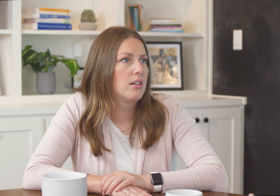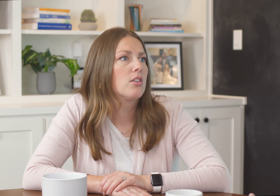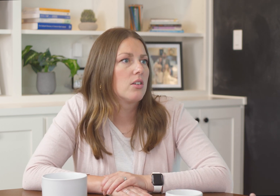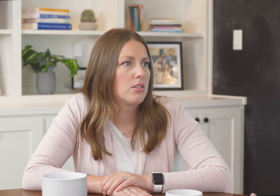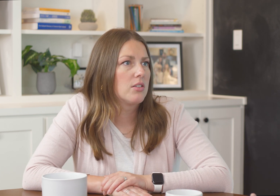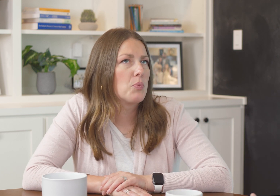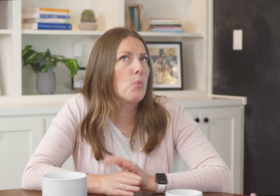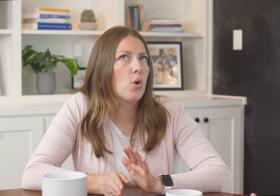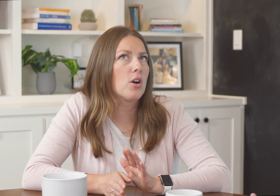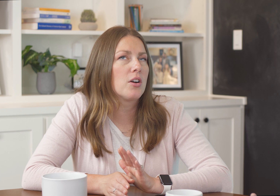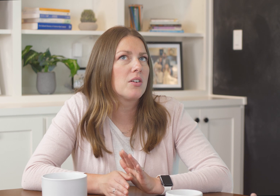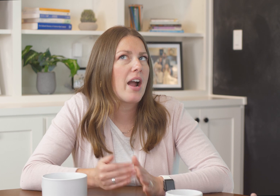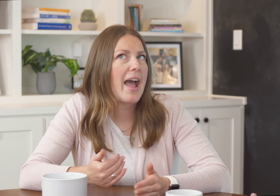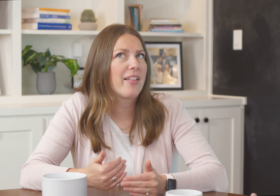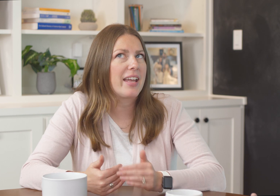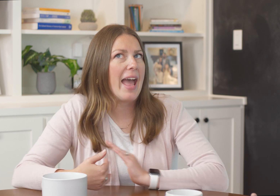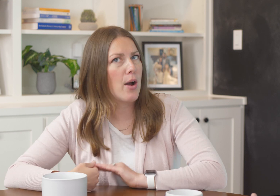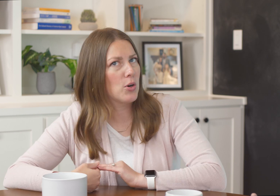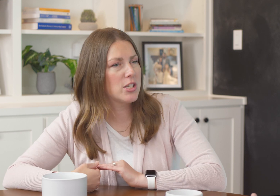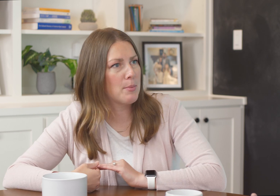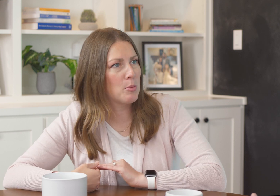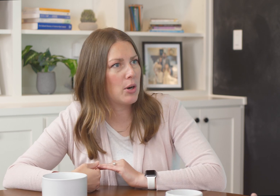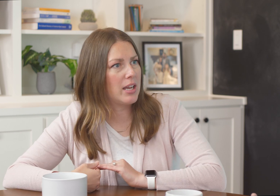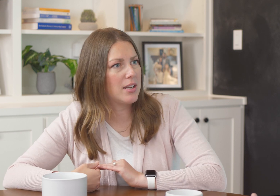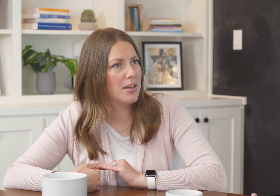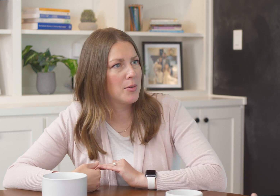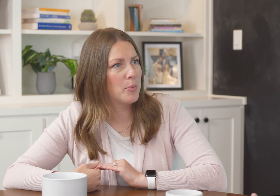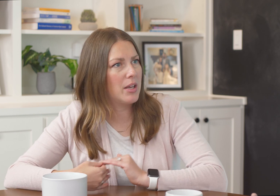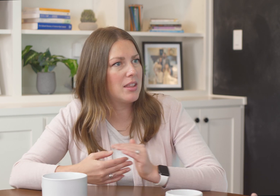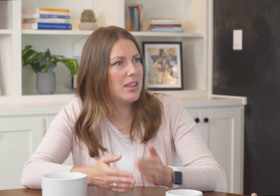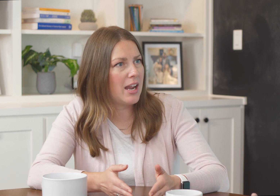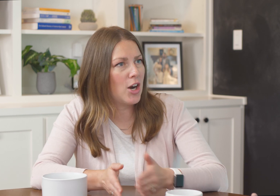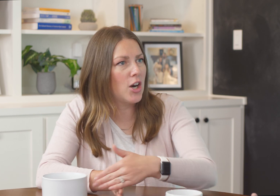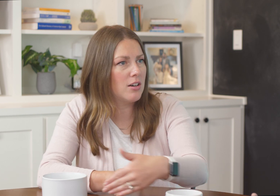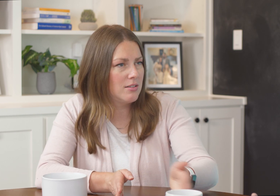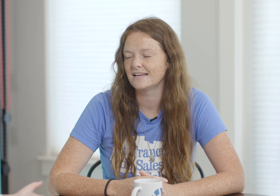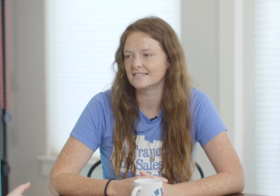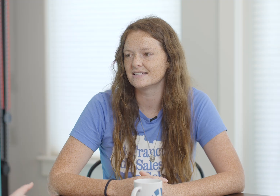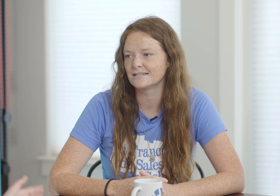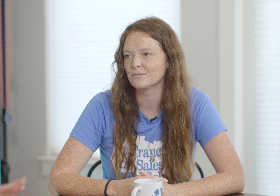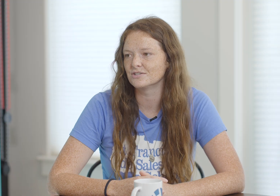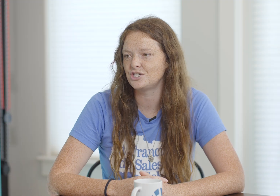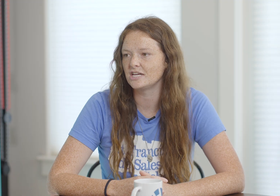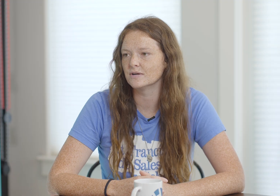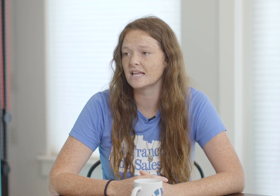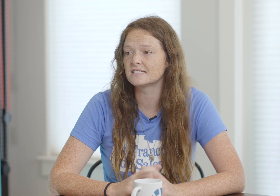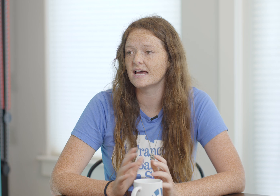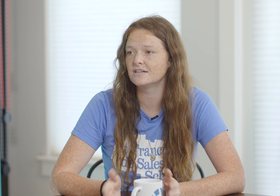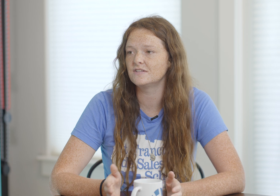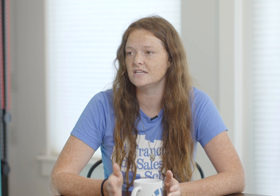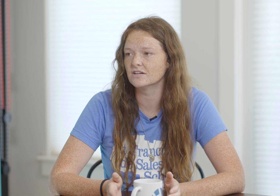Yeah, more like our summer break. But there it's December. January, that's the end of the year.